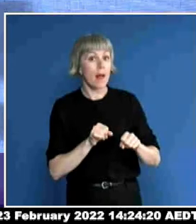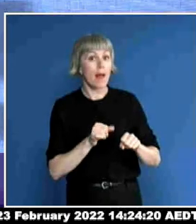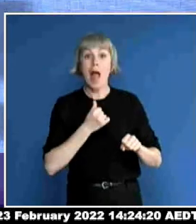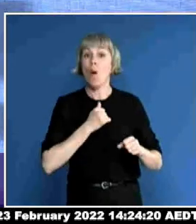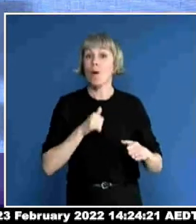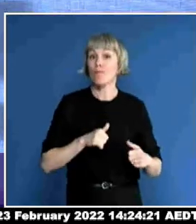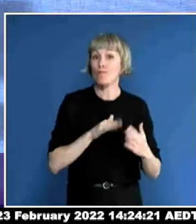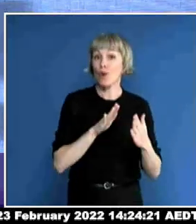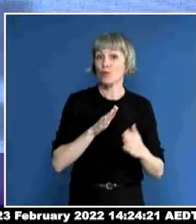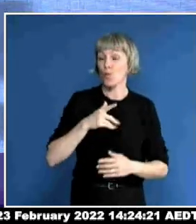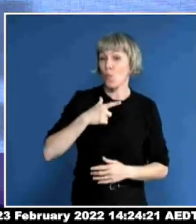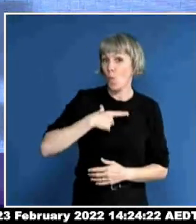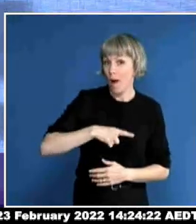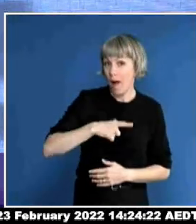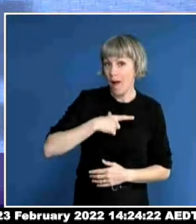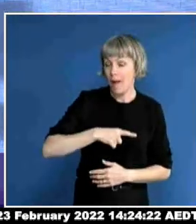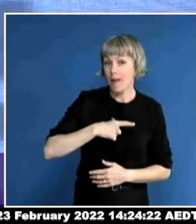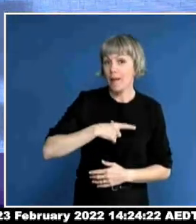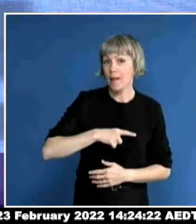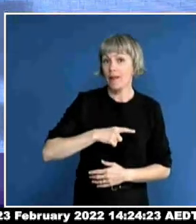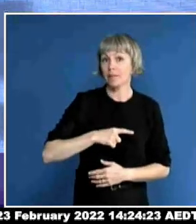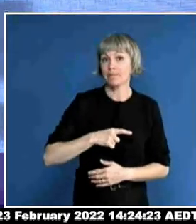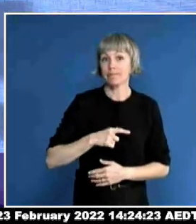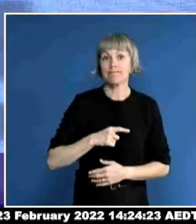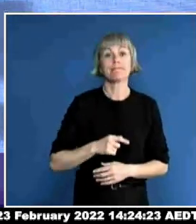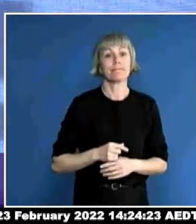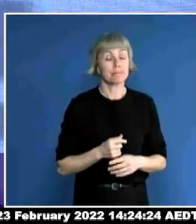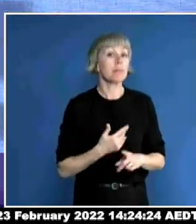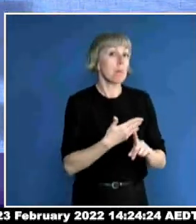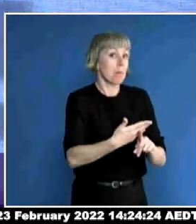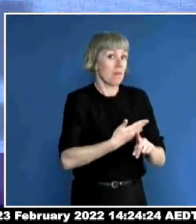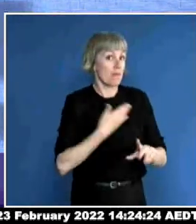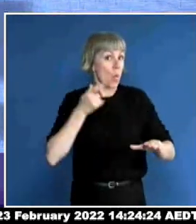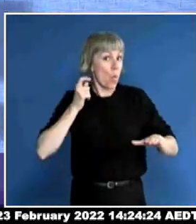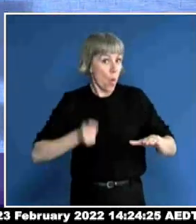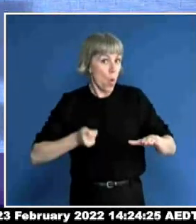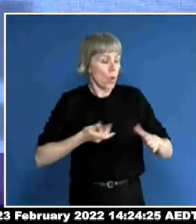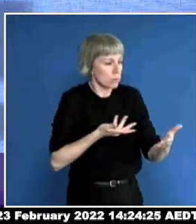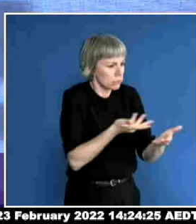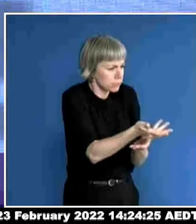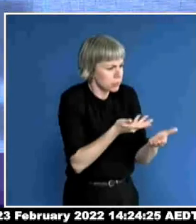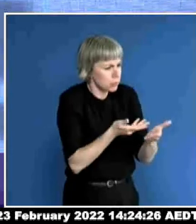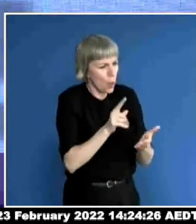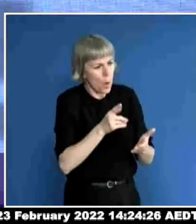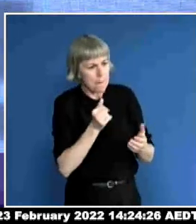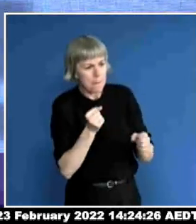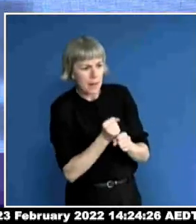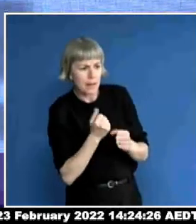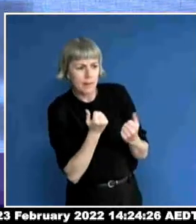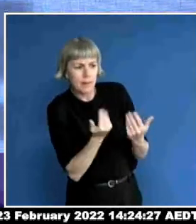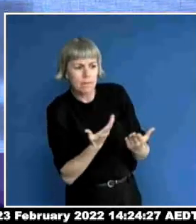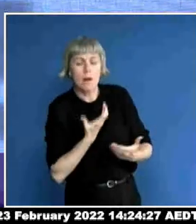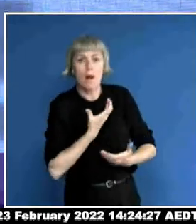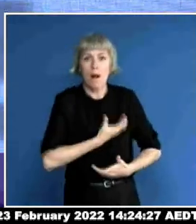spoken to our witnesses in terms of what makes them comfortable and the way in which they would like to give their evidence.